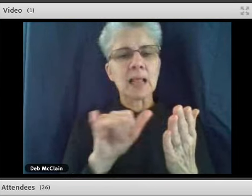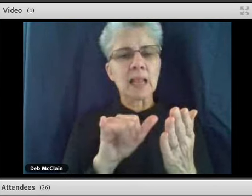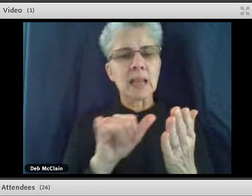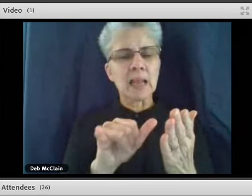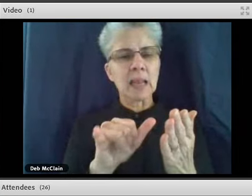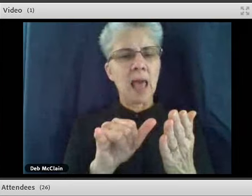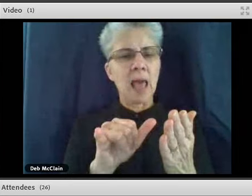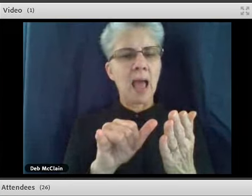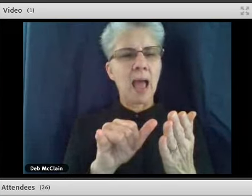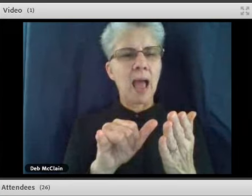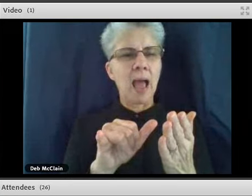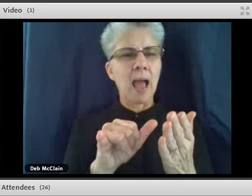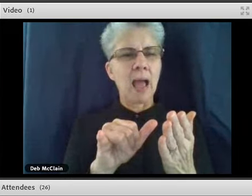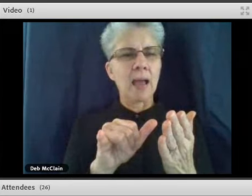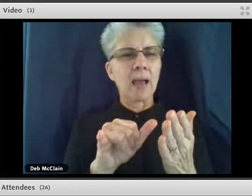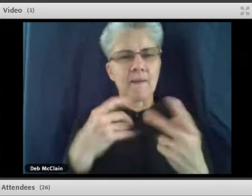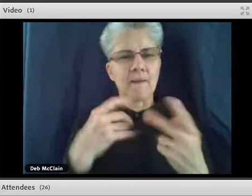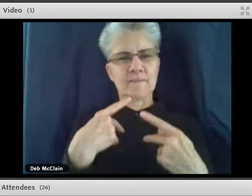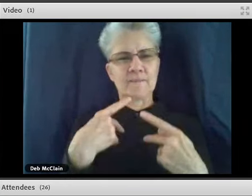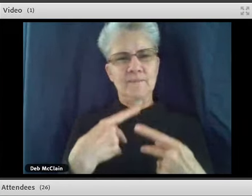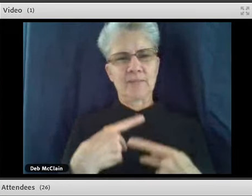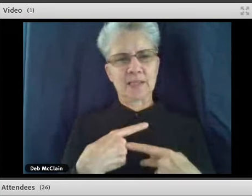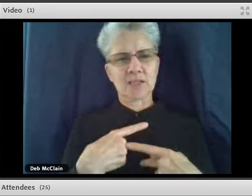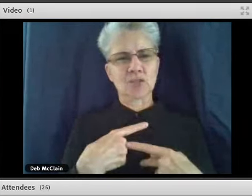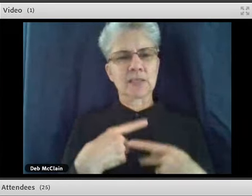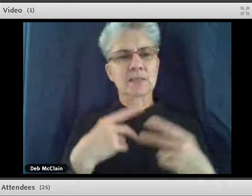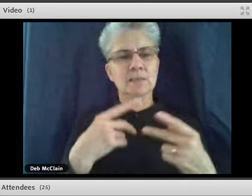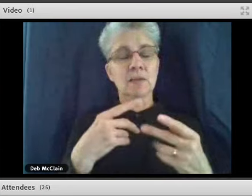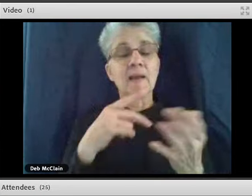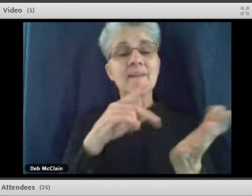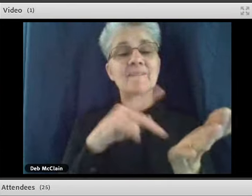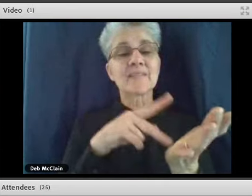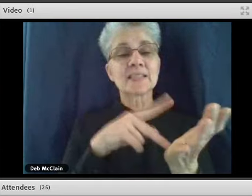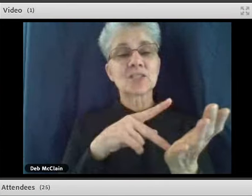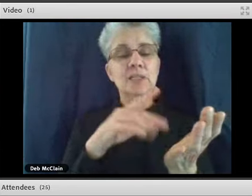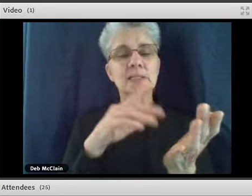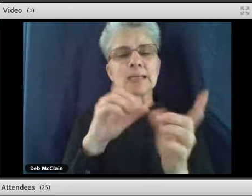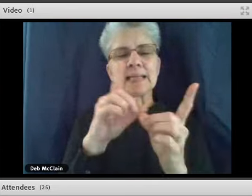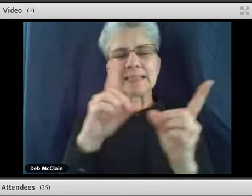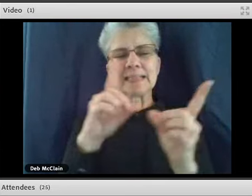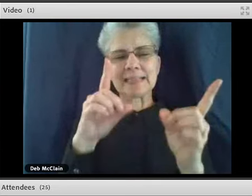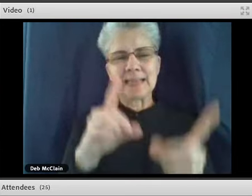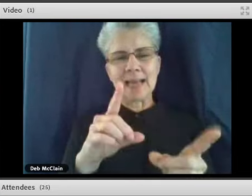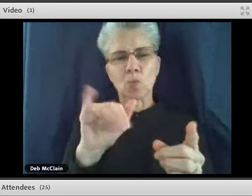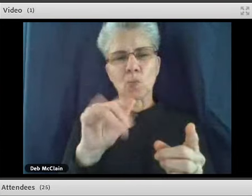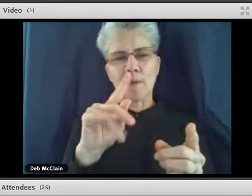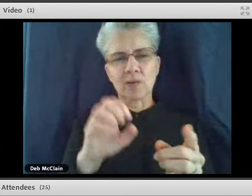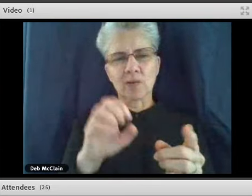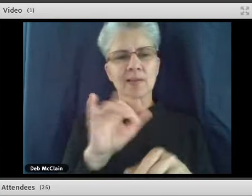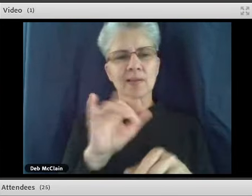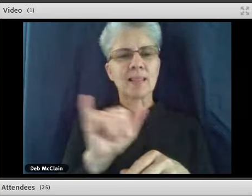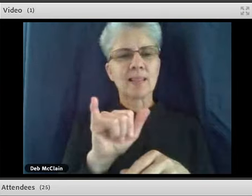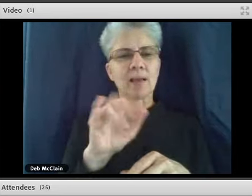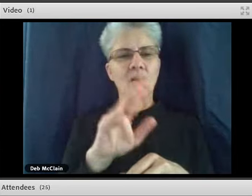in addition to things like the the physician's desk reference, that has drabs of medicine in it, right?